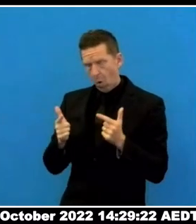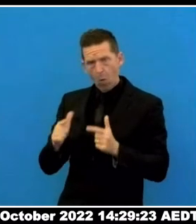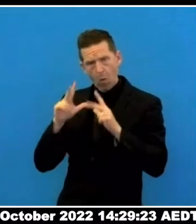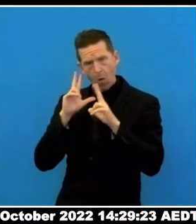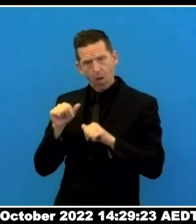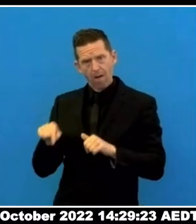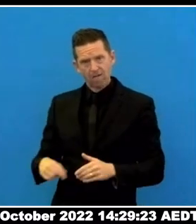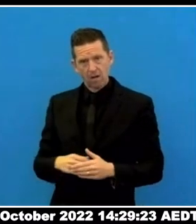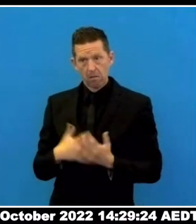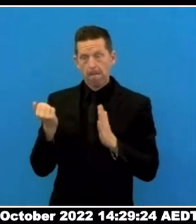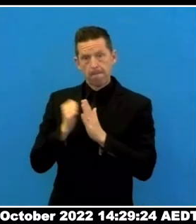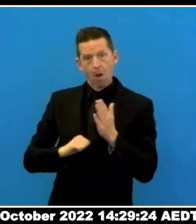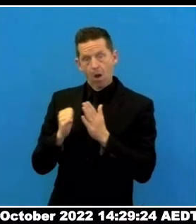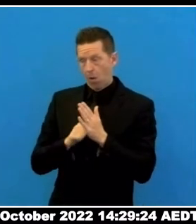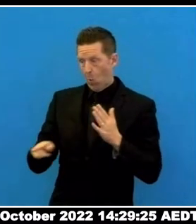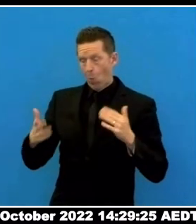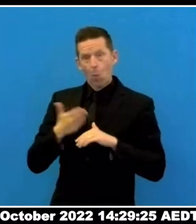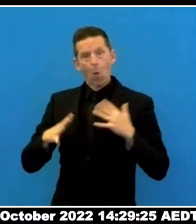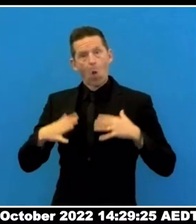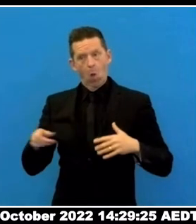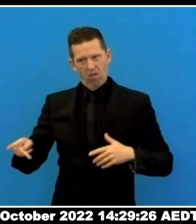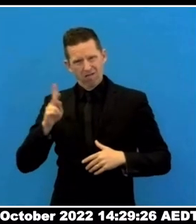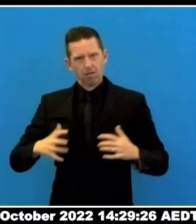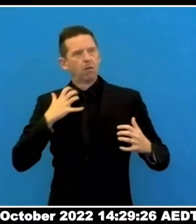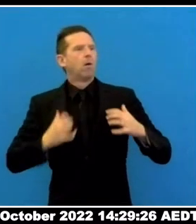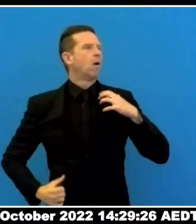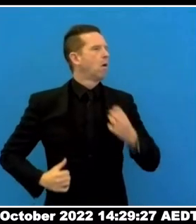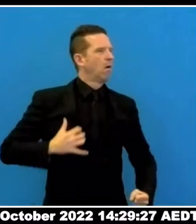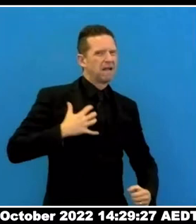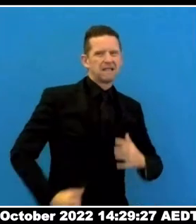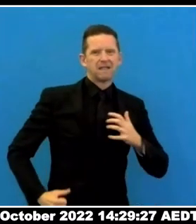particularly buying new clothes when she rips them, but to no avail.